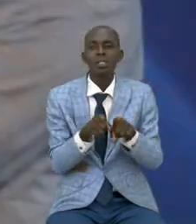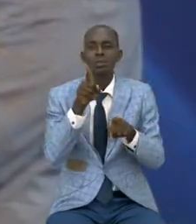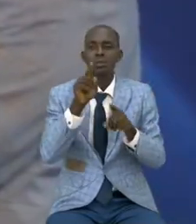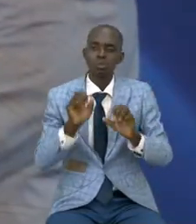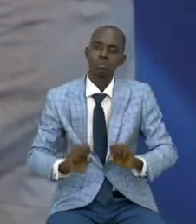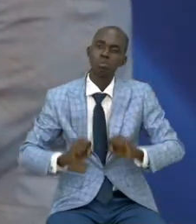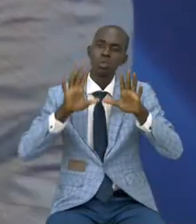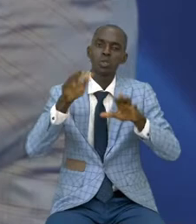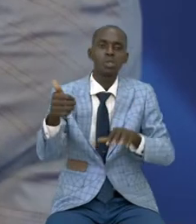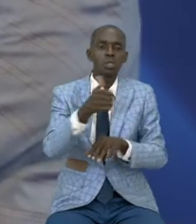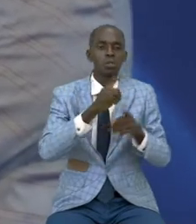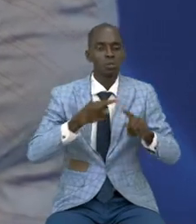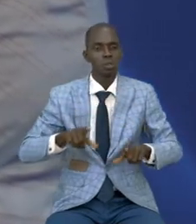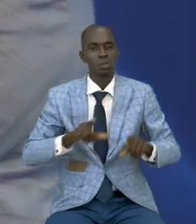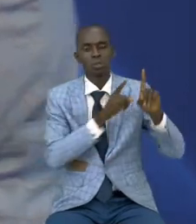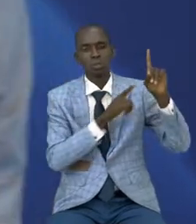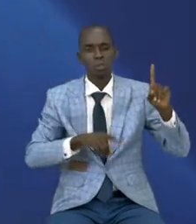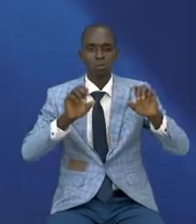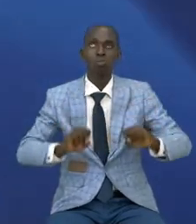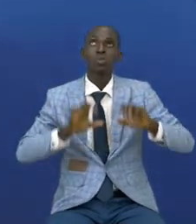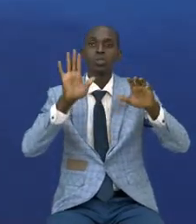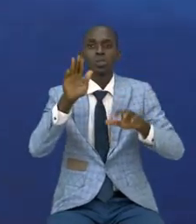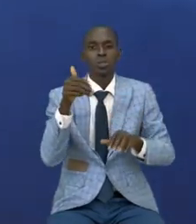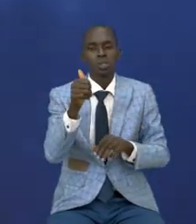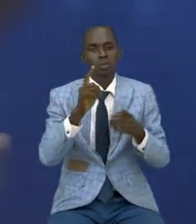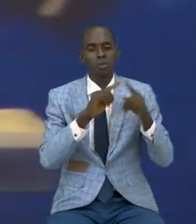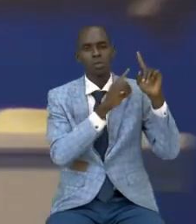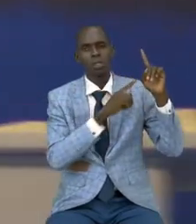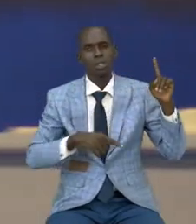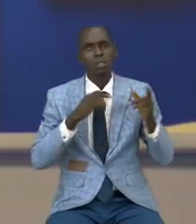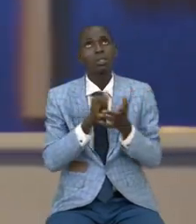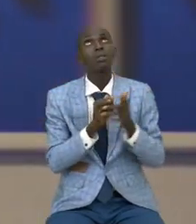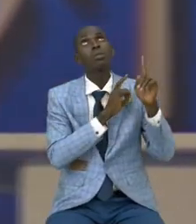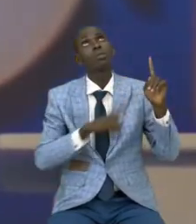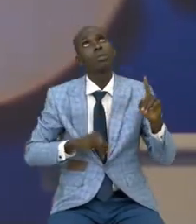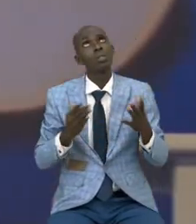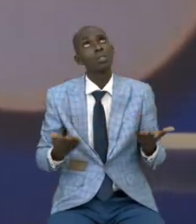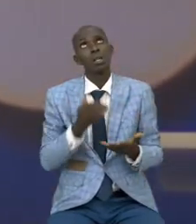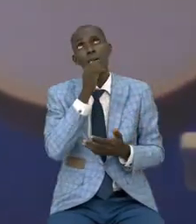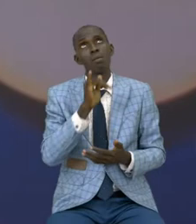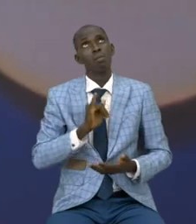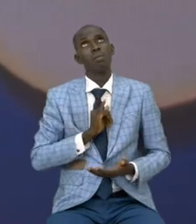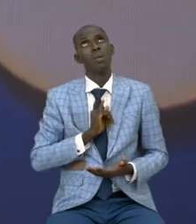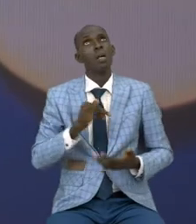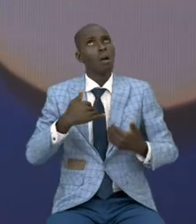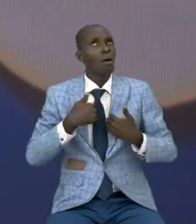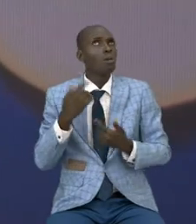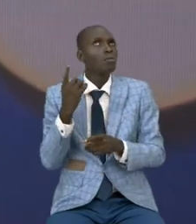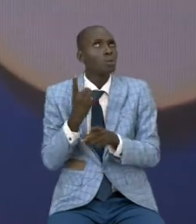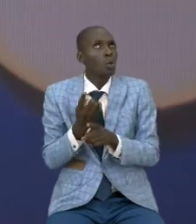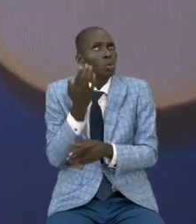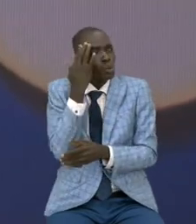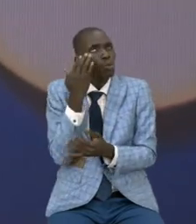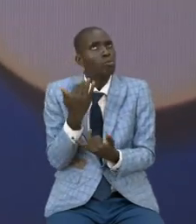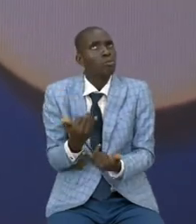lord you surrender yourself to the lord you say here am i i learned i just knew you died for me